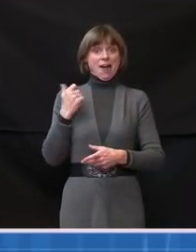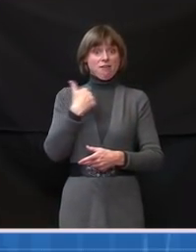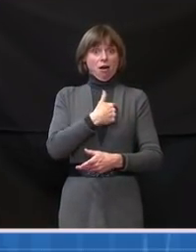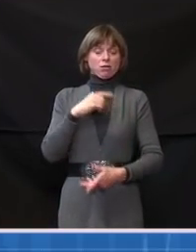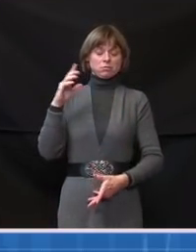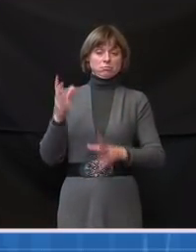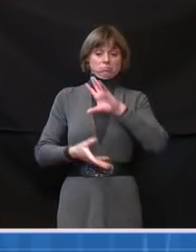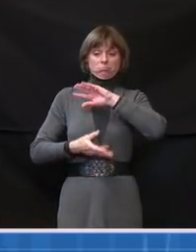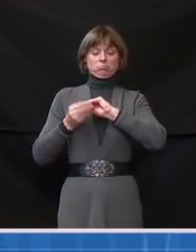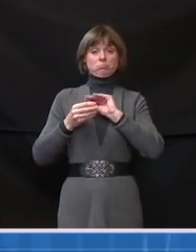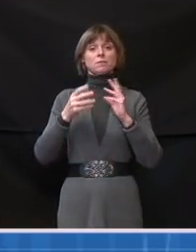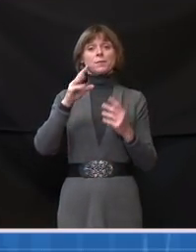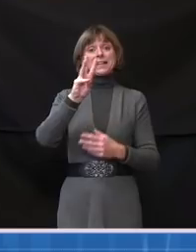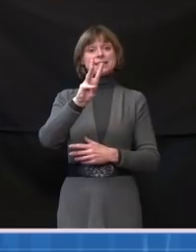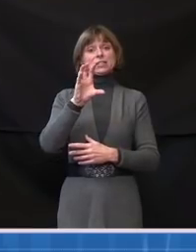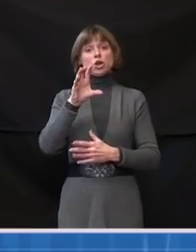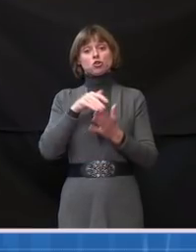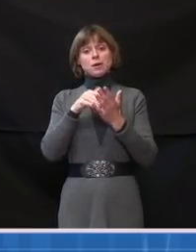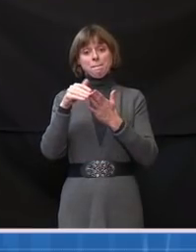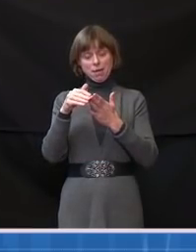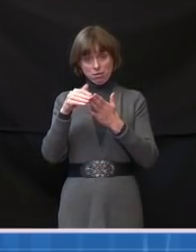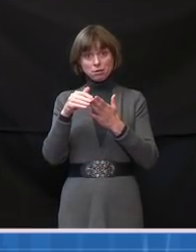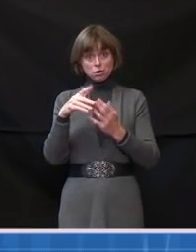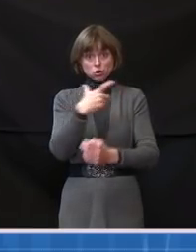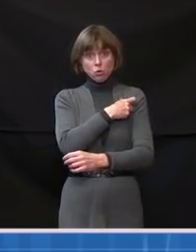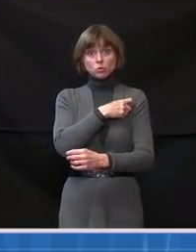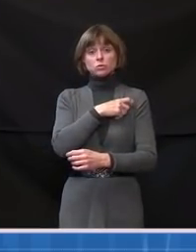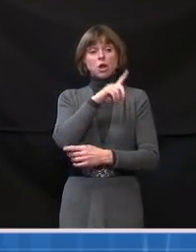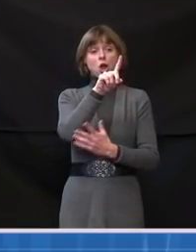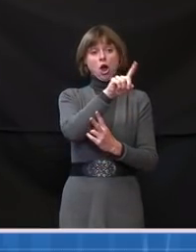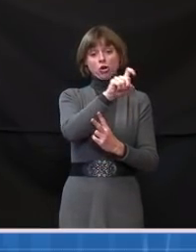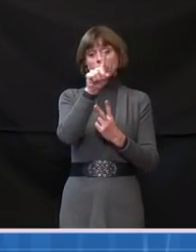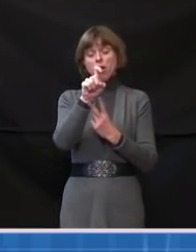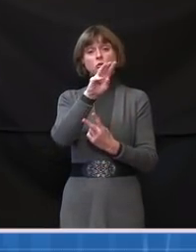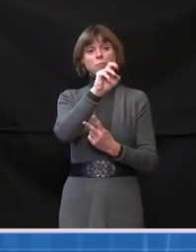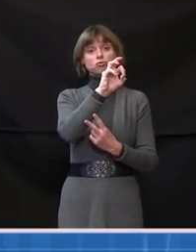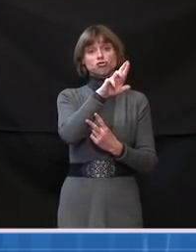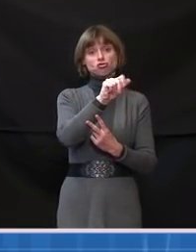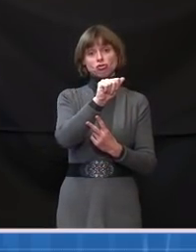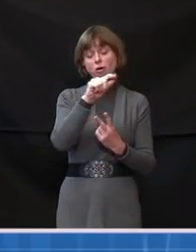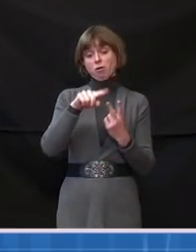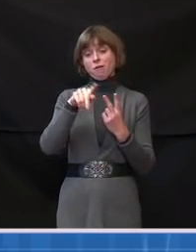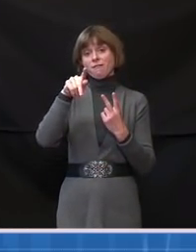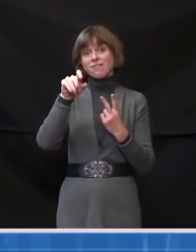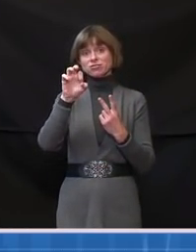100 each from Moderna and Pfizer to bring us to a total of 600 million this summer,